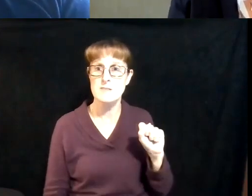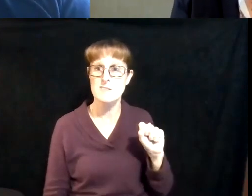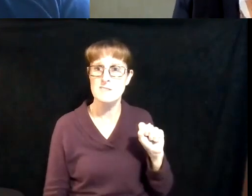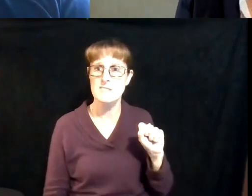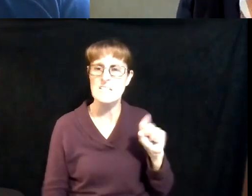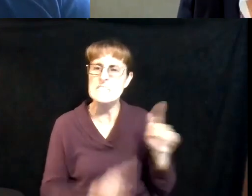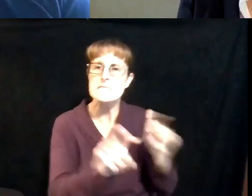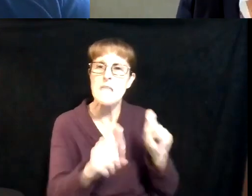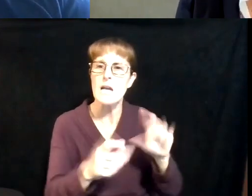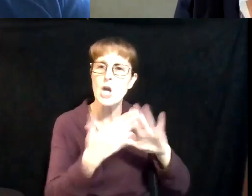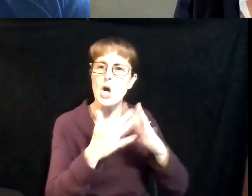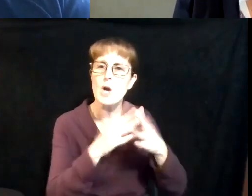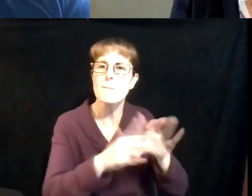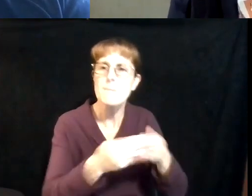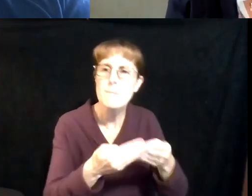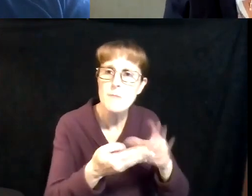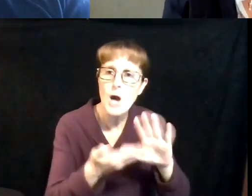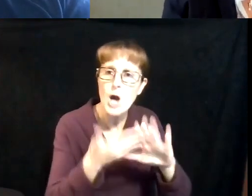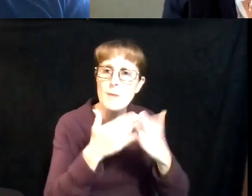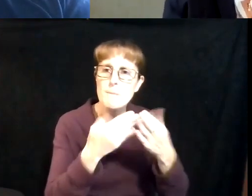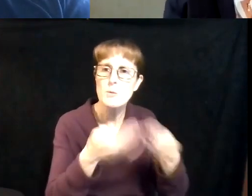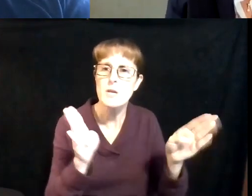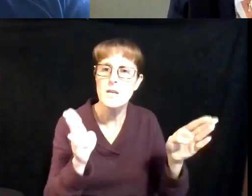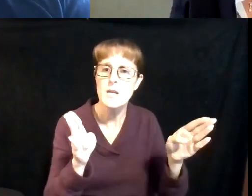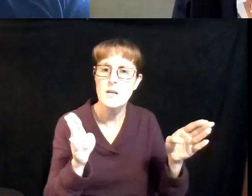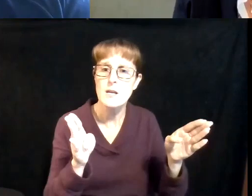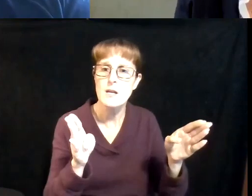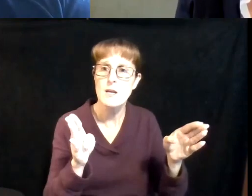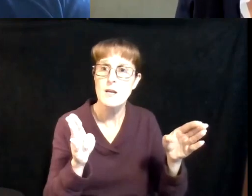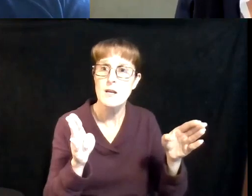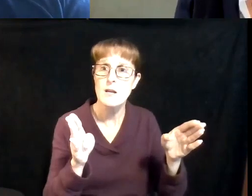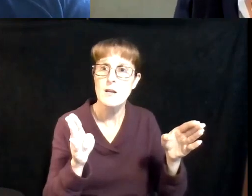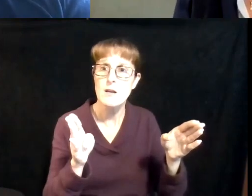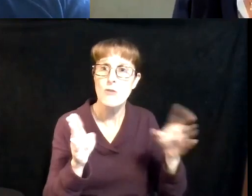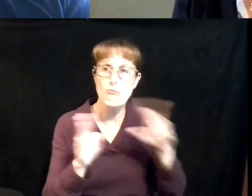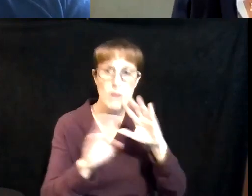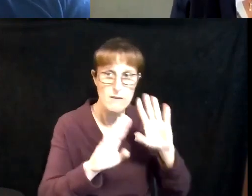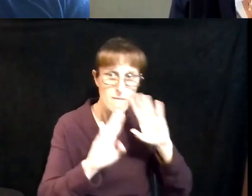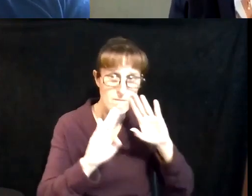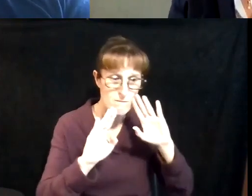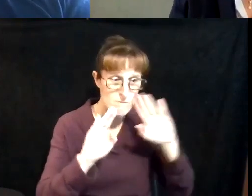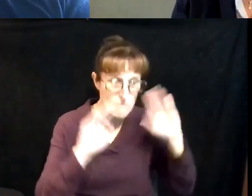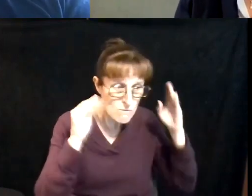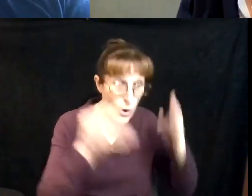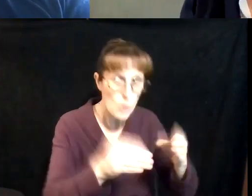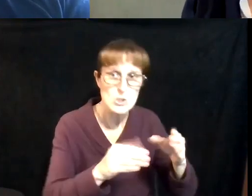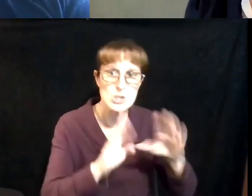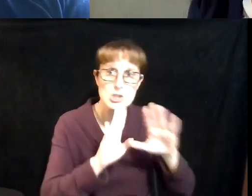involved children living in poverty and exposure to lead. That was very controversial.